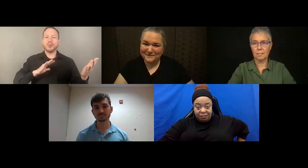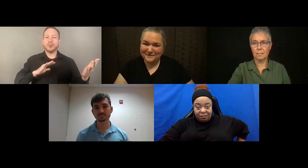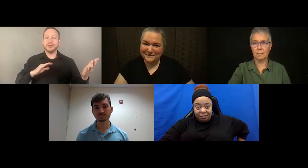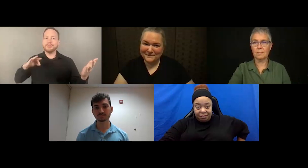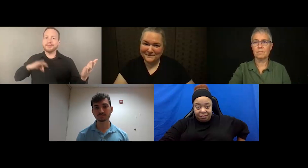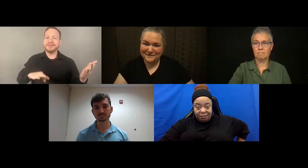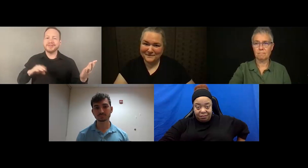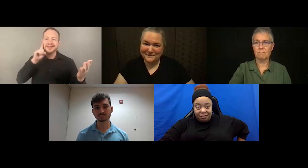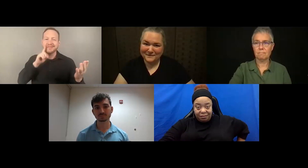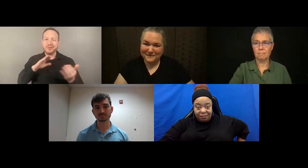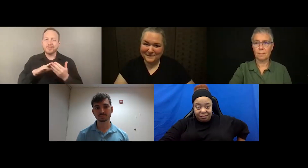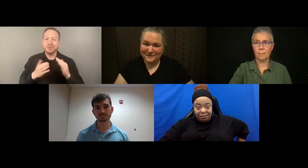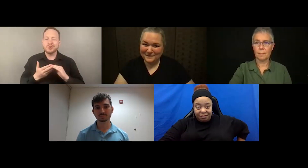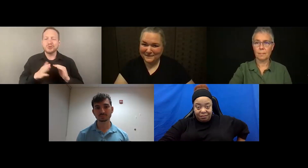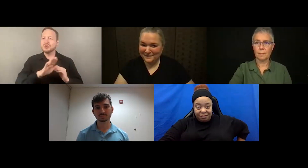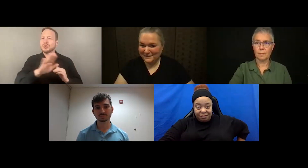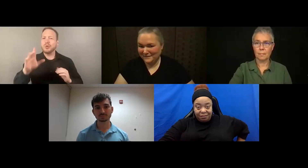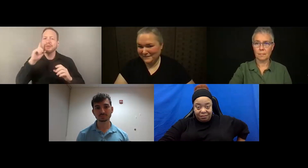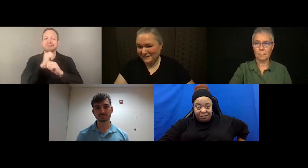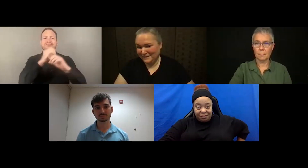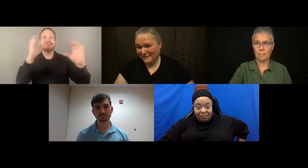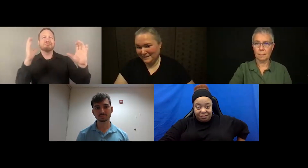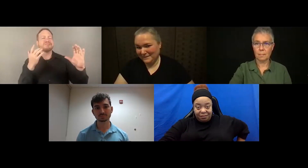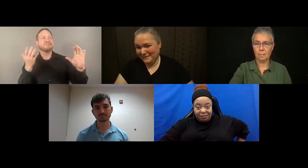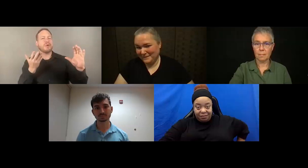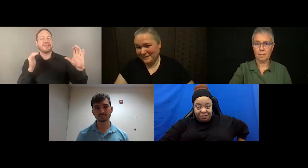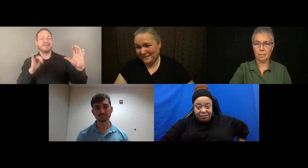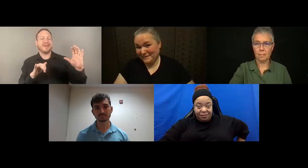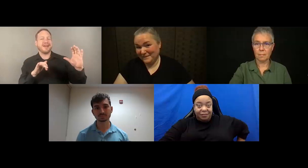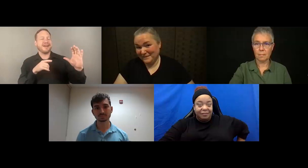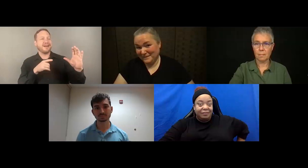look like for AI interpreting? How do we see it? What would it look like? How would it benefit the